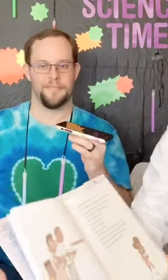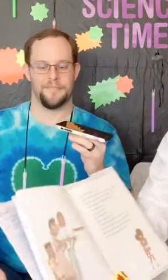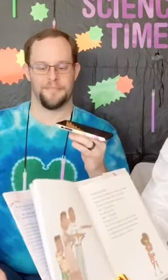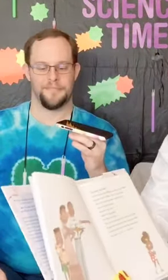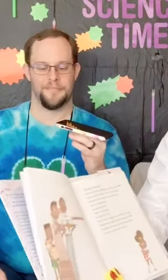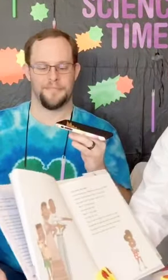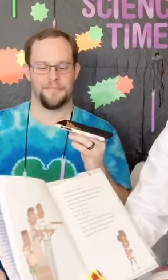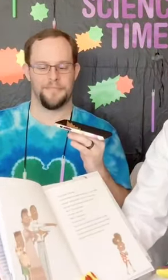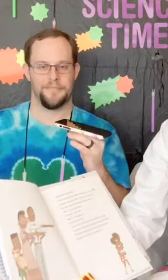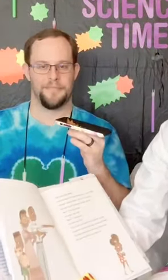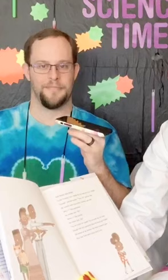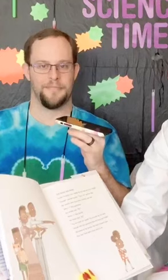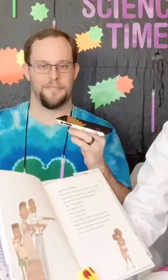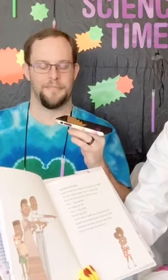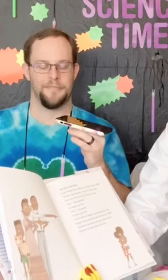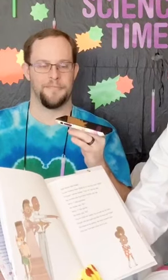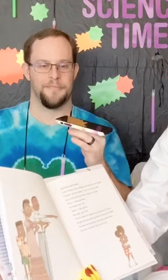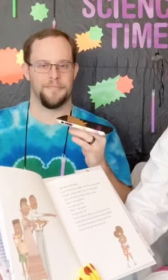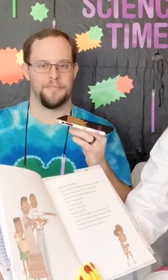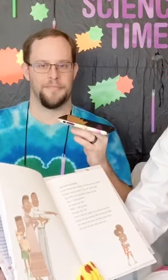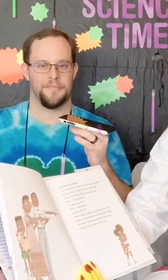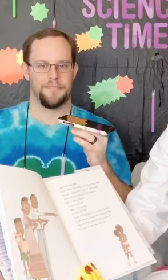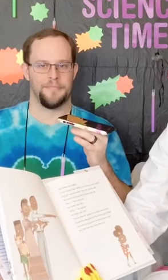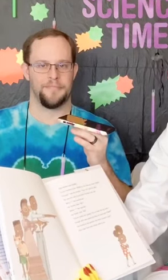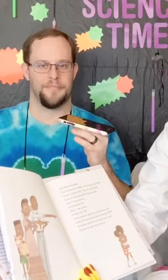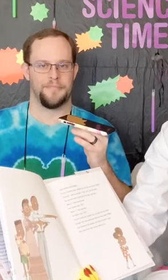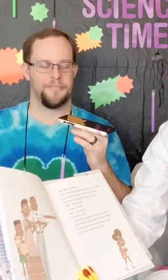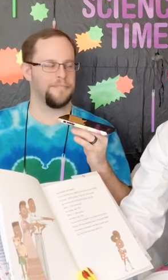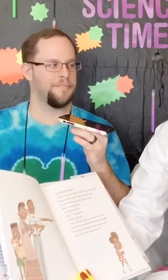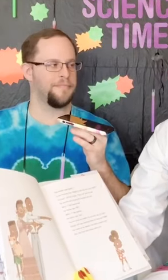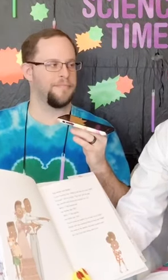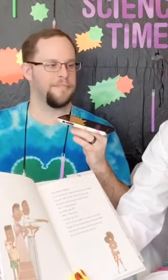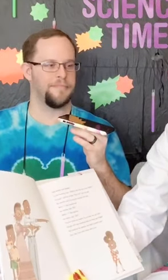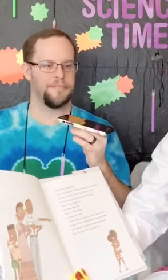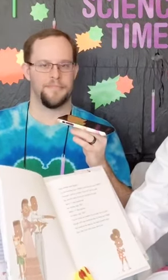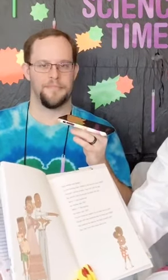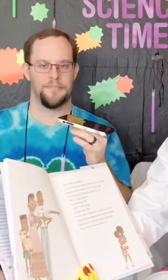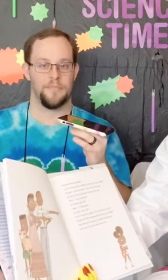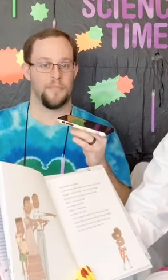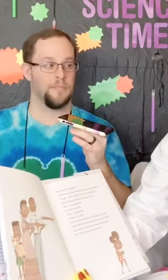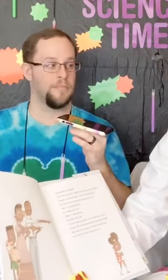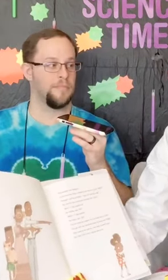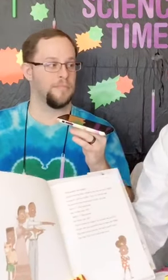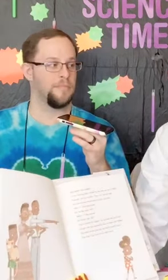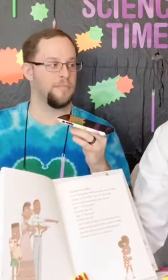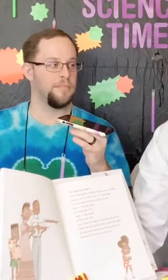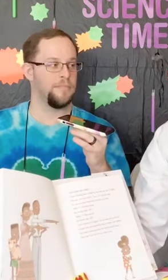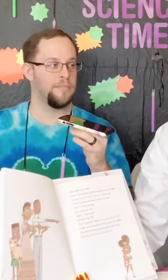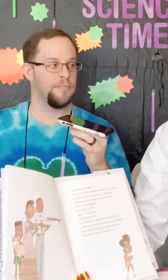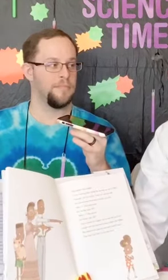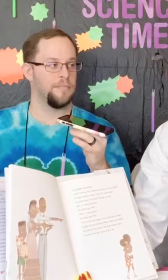Ada Marie! Ada Marie! To the thinking chair, now! By the time we